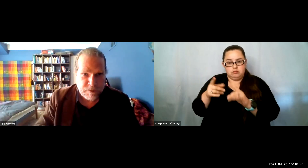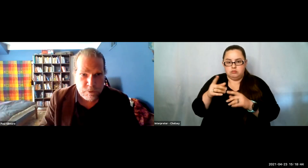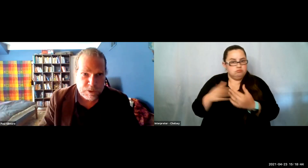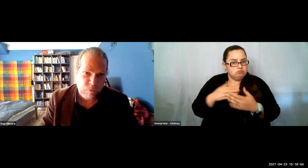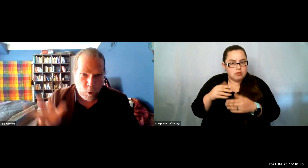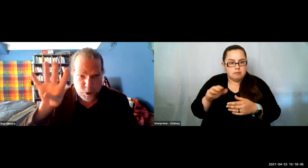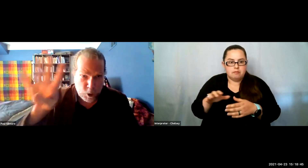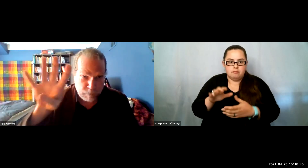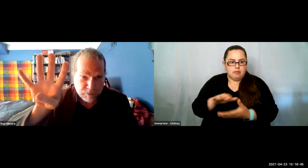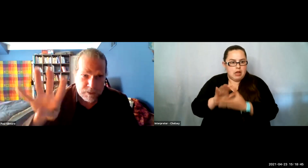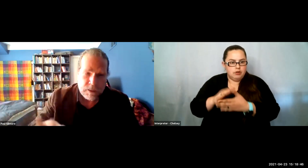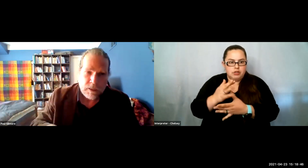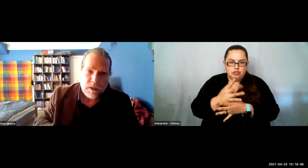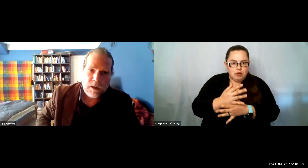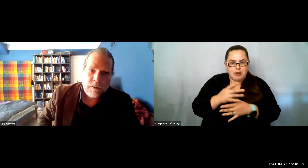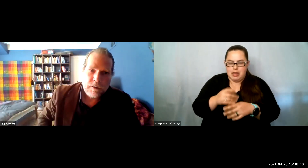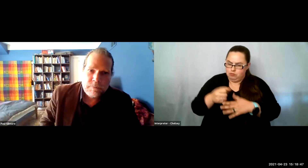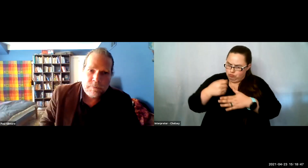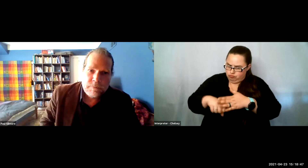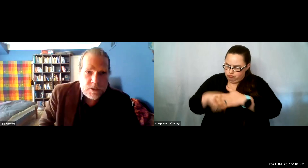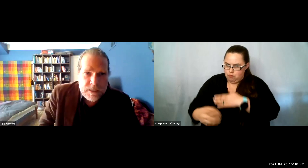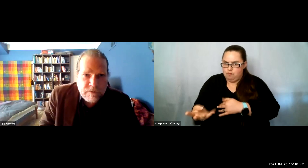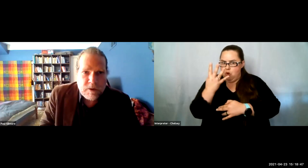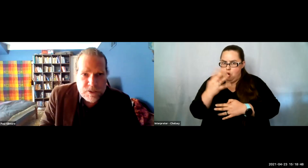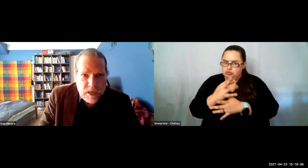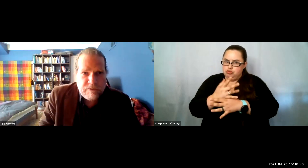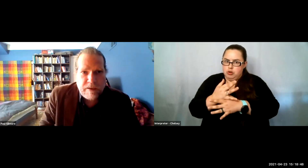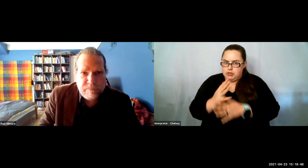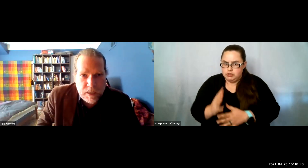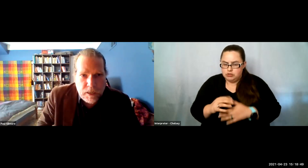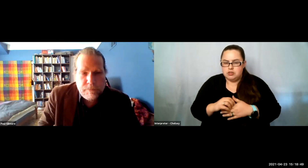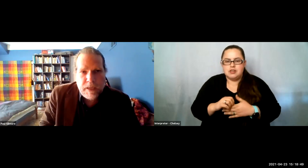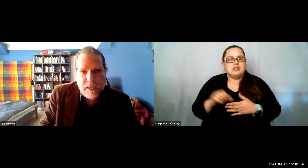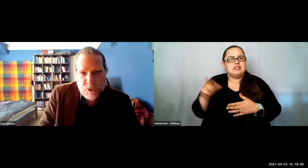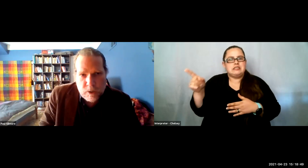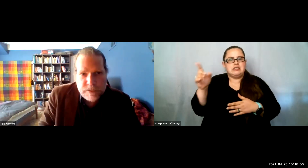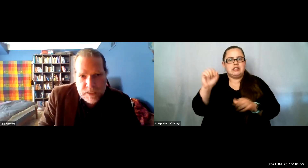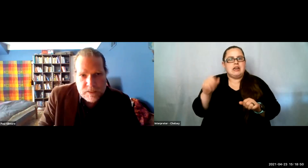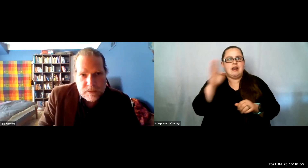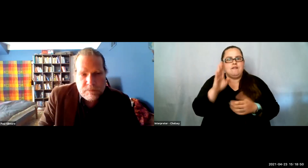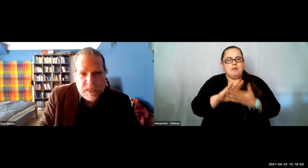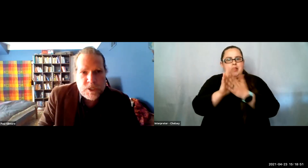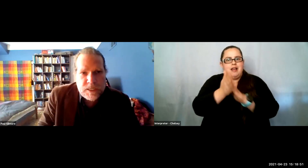produced for Germans, she could never herself have become a German citizen, because she